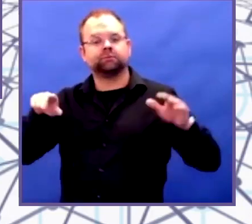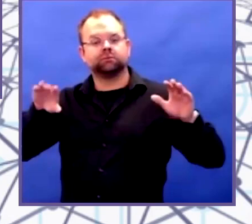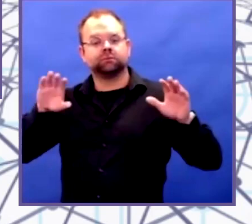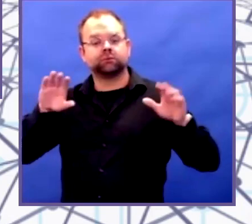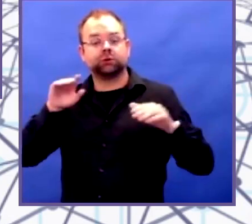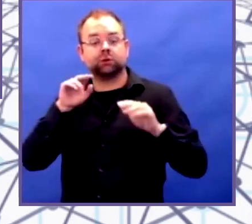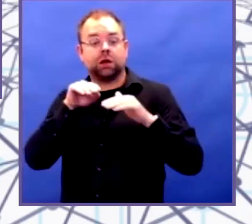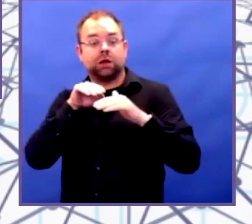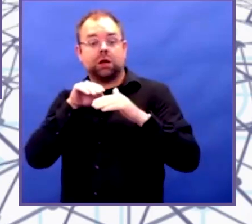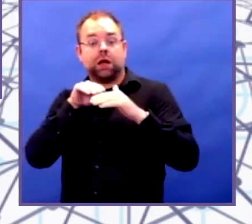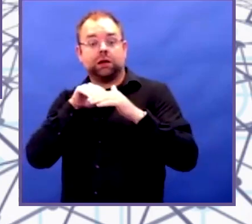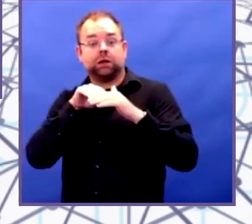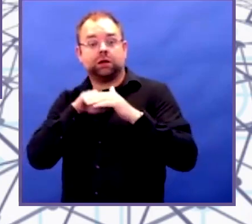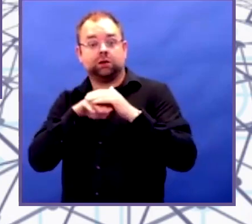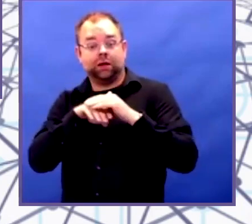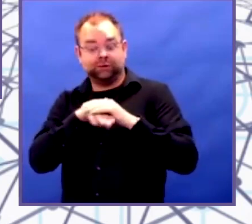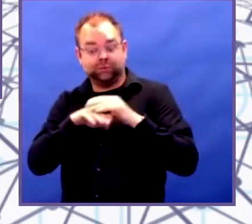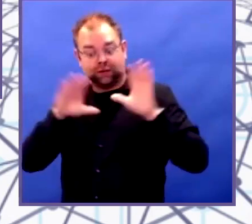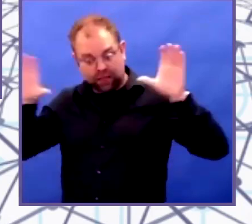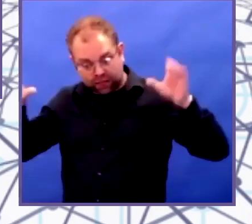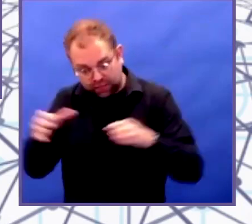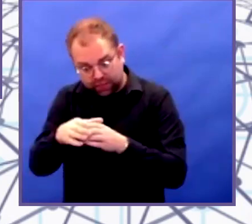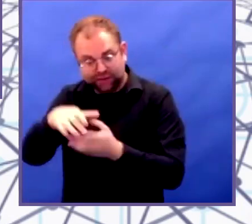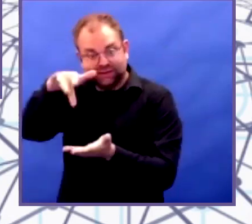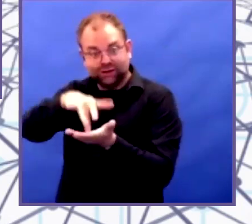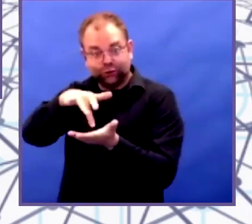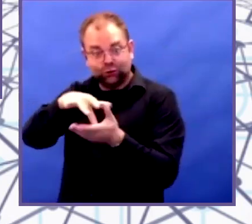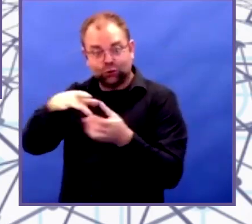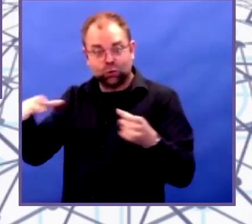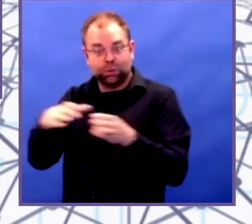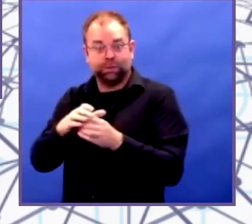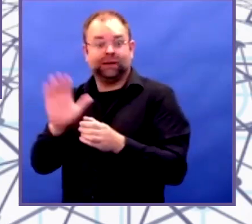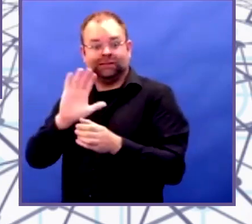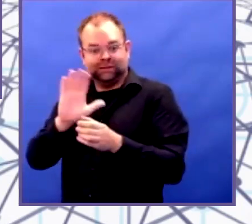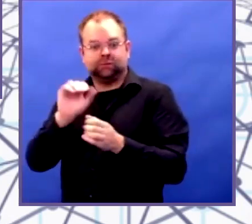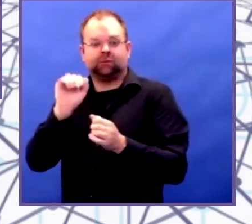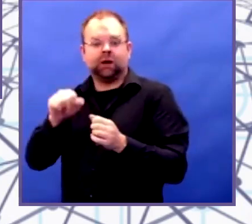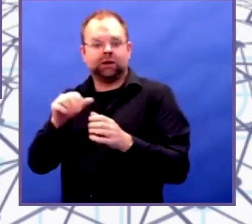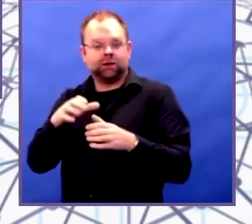was mentioning earlier, and to continue to connecting the periphery with the centre of